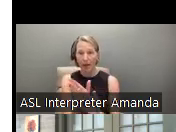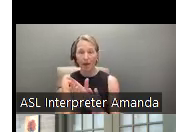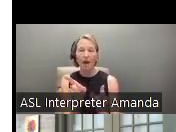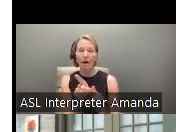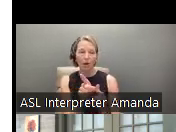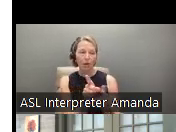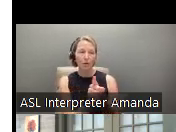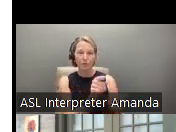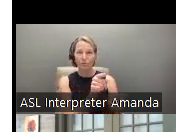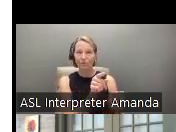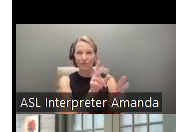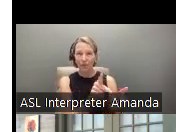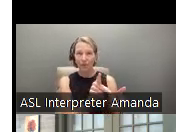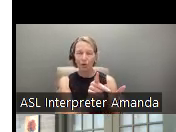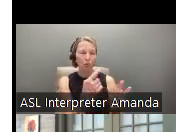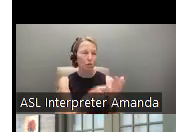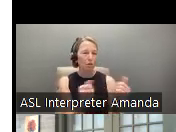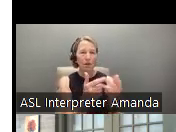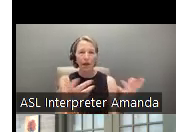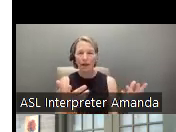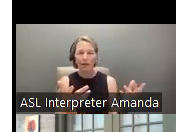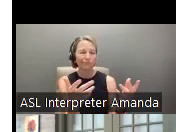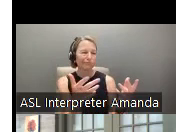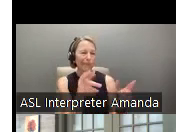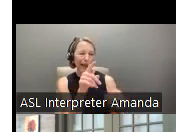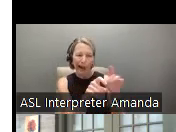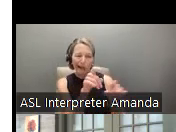the beneficiary just discuss anything um discuss and ask them questions as well